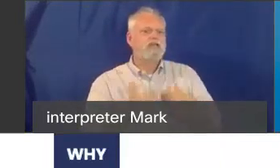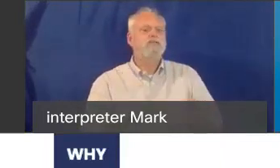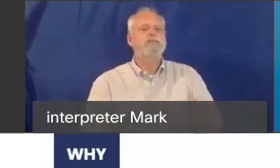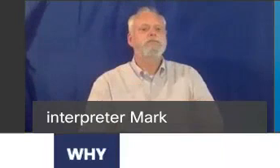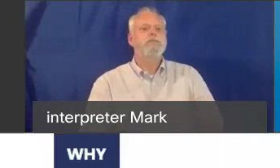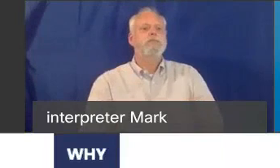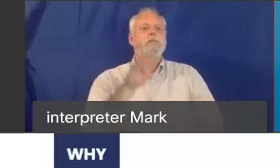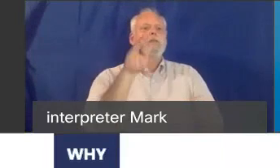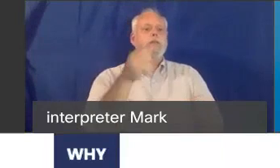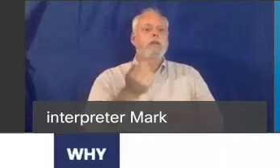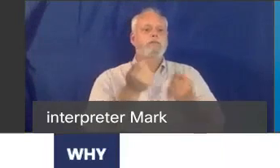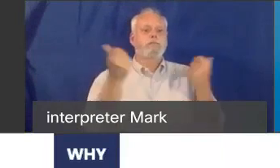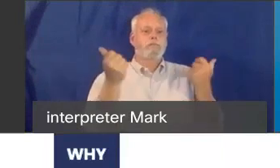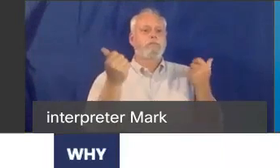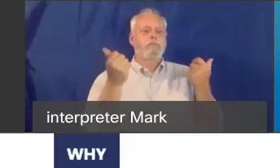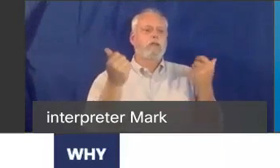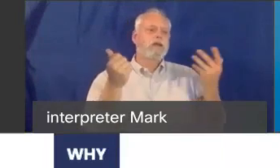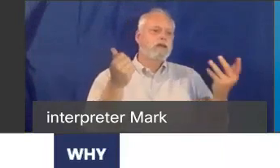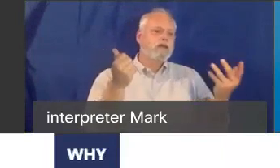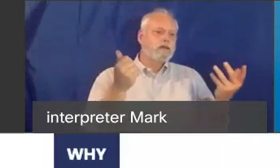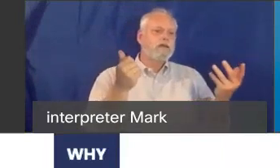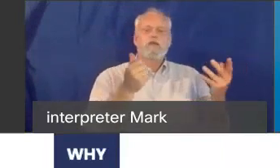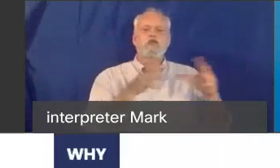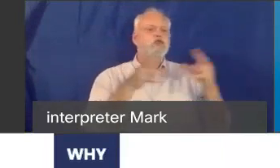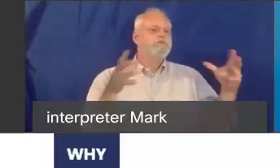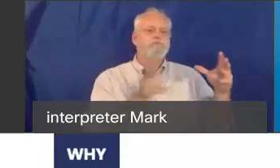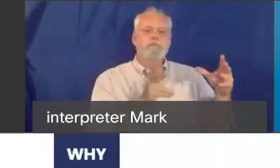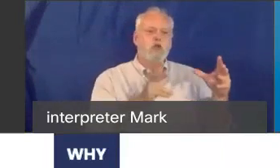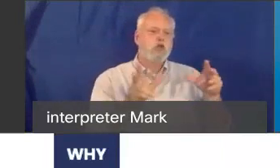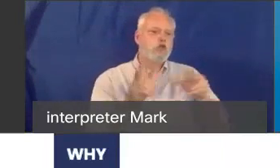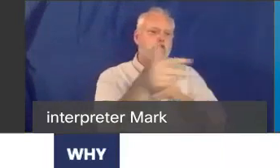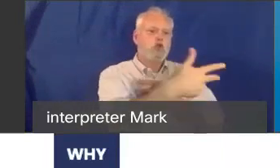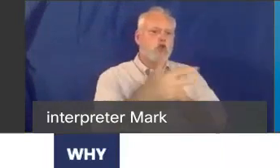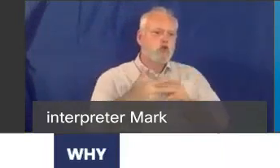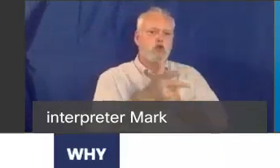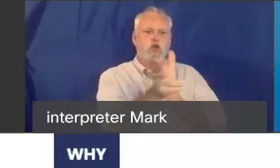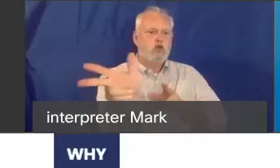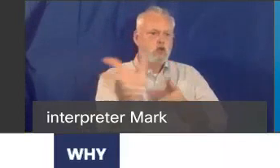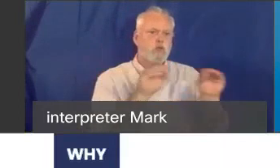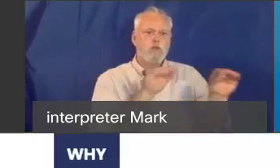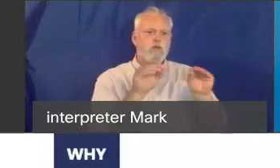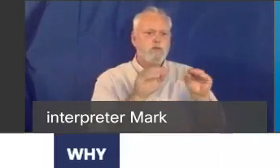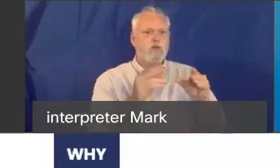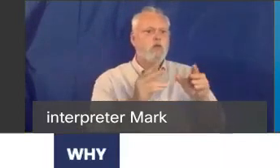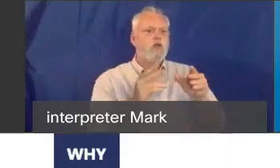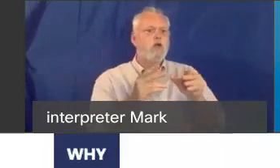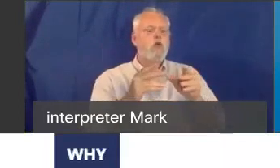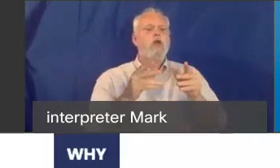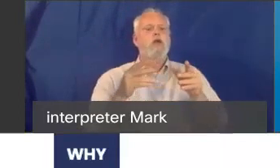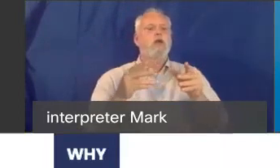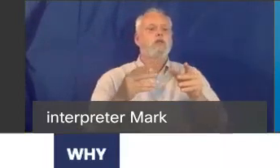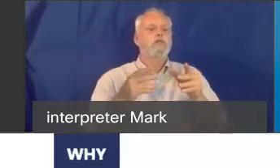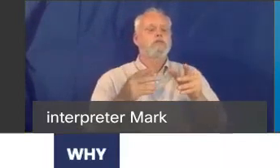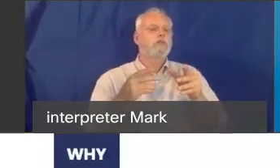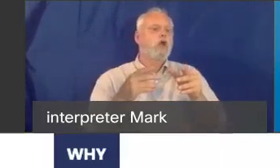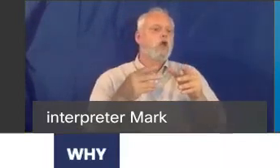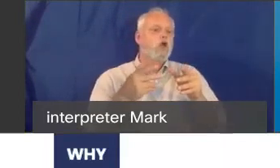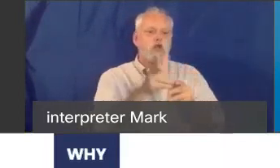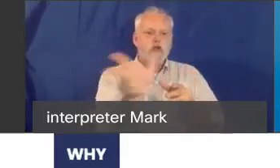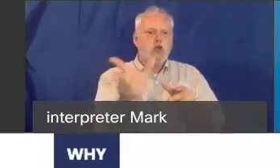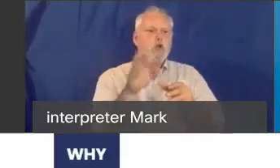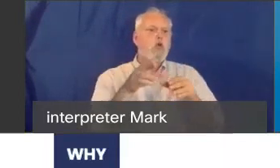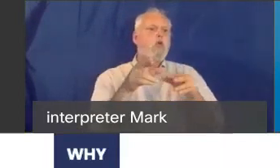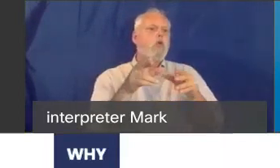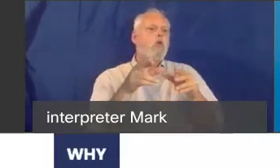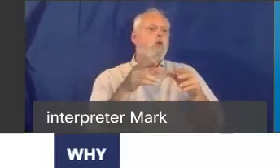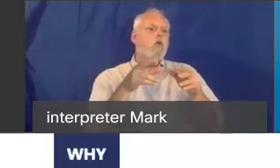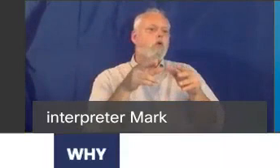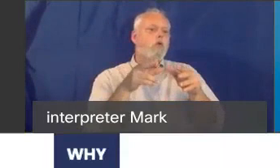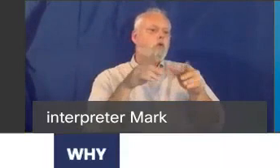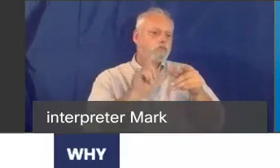by eliminating permissive vehicle term movements as ones where drivers are are moving across the crosswalk at the same time as people are walking along the crosswalk and providing a dedicated space for people.